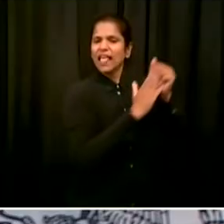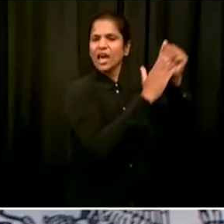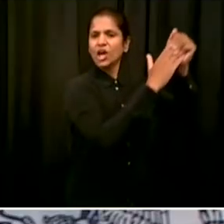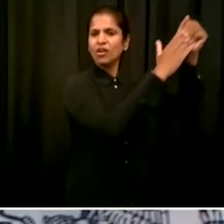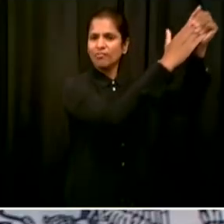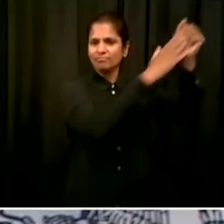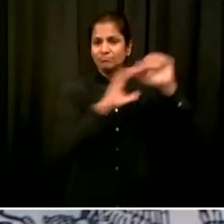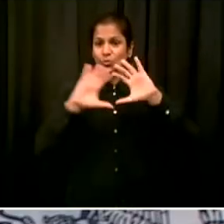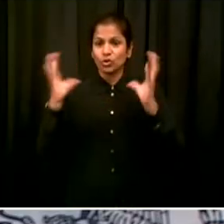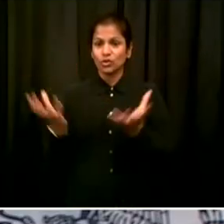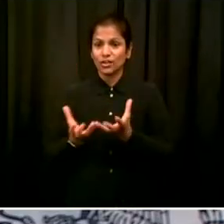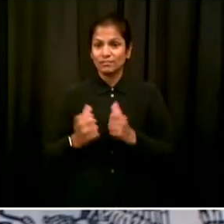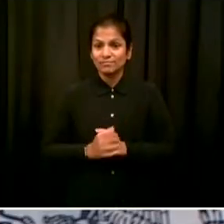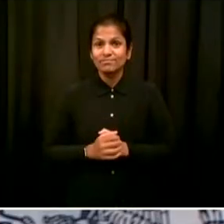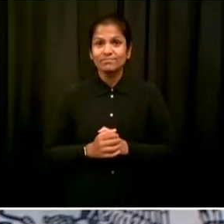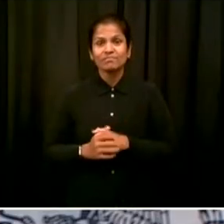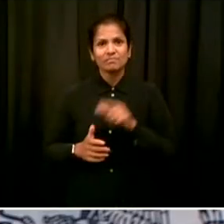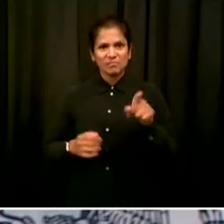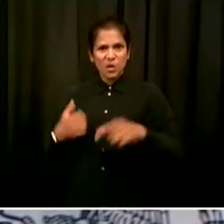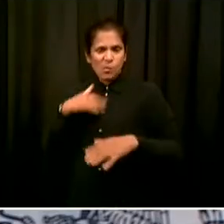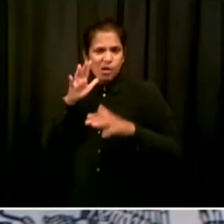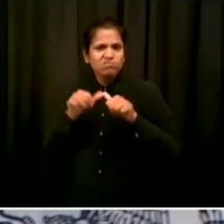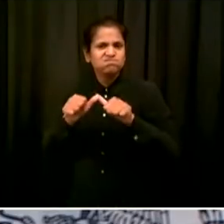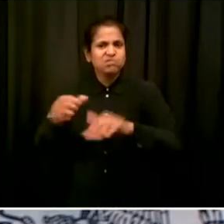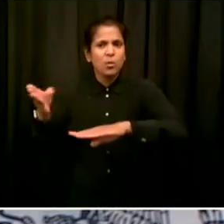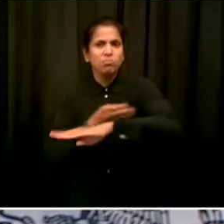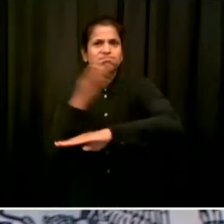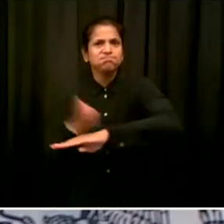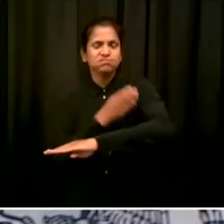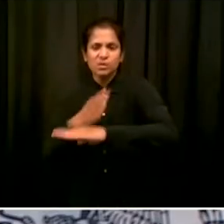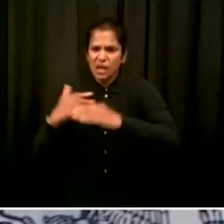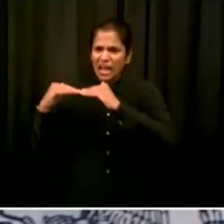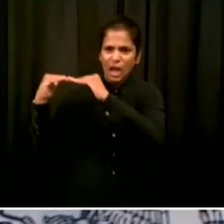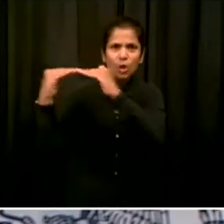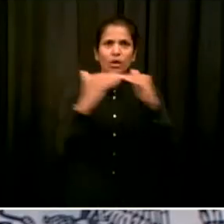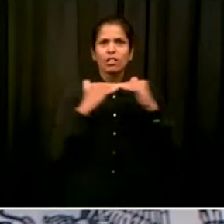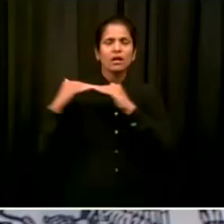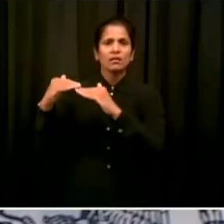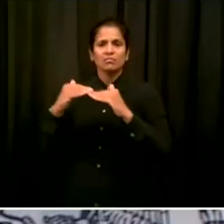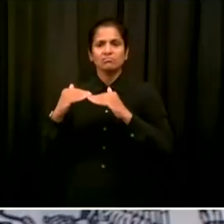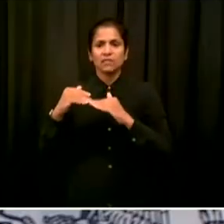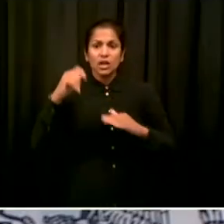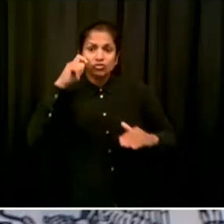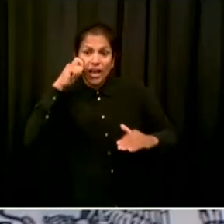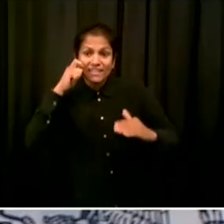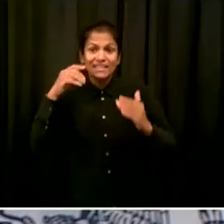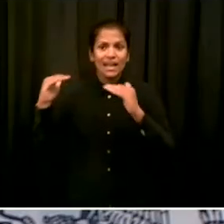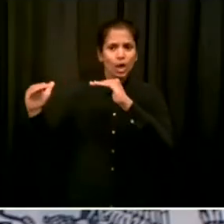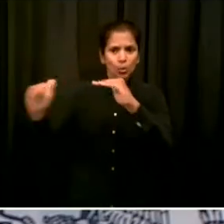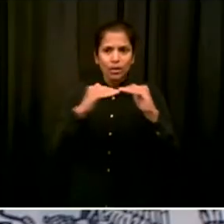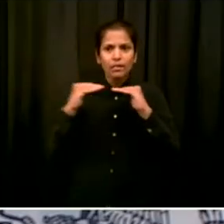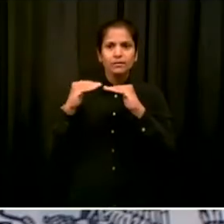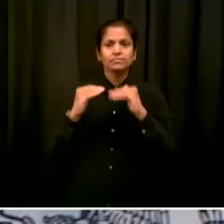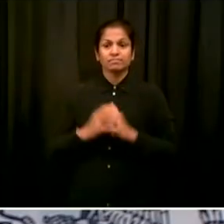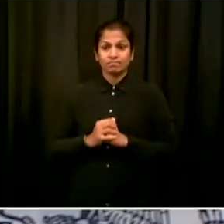AND A CITY THAT WIL LDO THE WORK OF CREATING EQUALITY AND FAIRSSNE LKIE